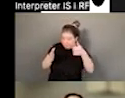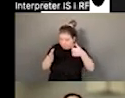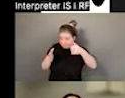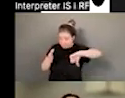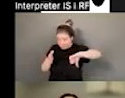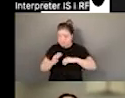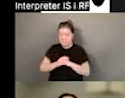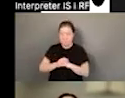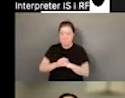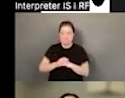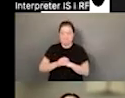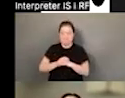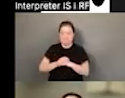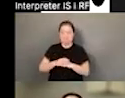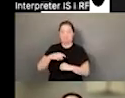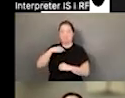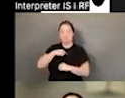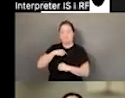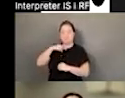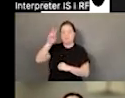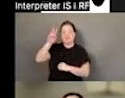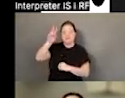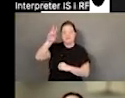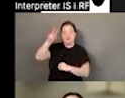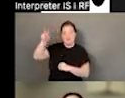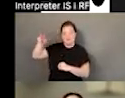with the Norwegian National Office for Social Insurance that is called